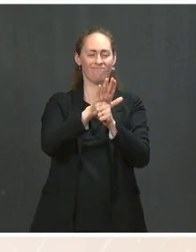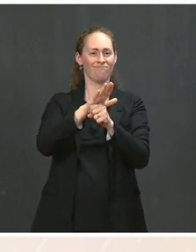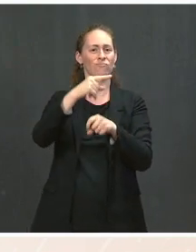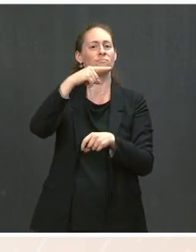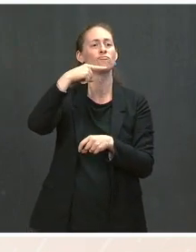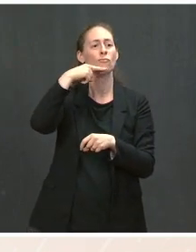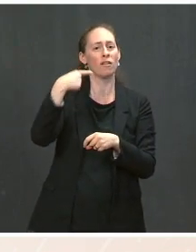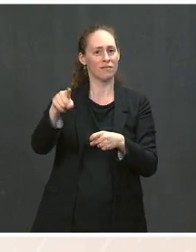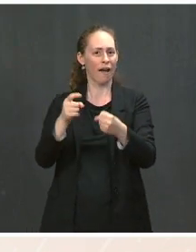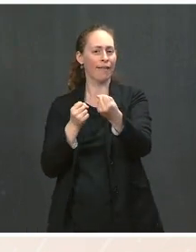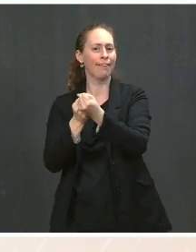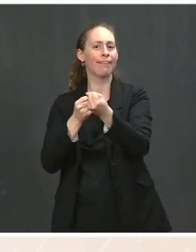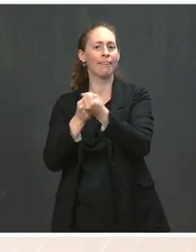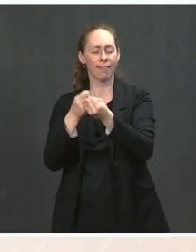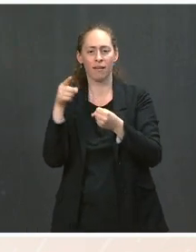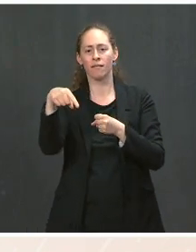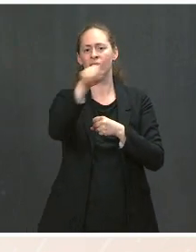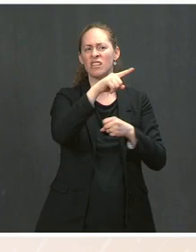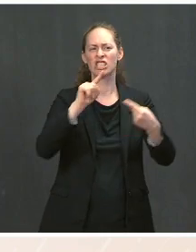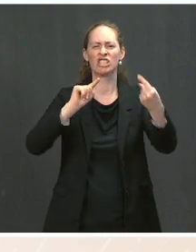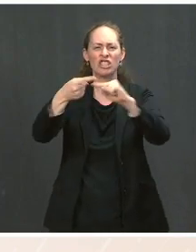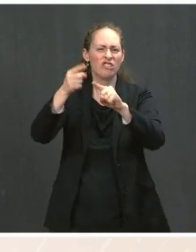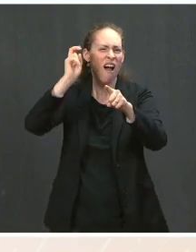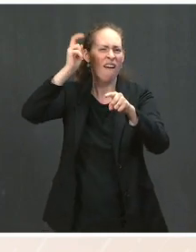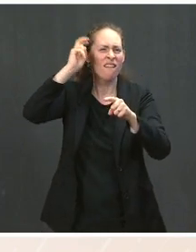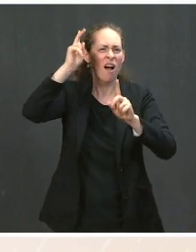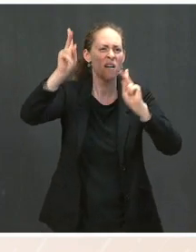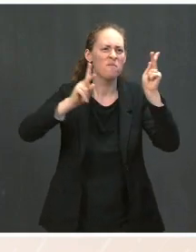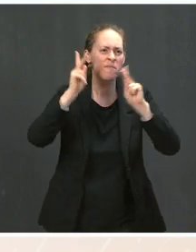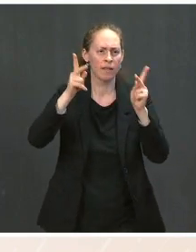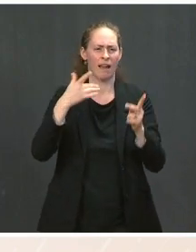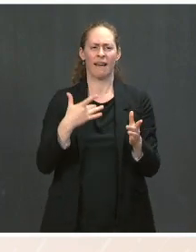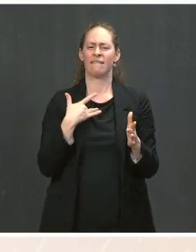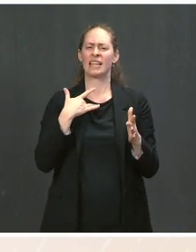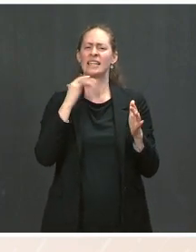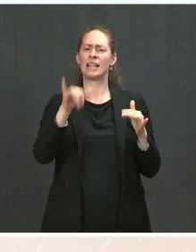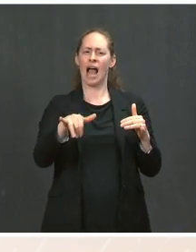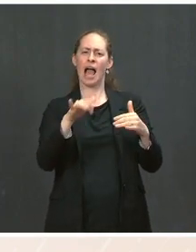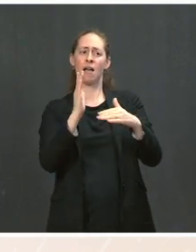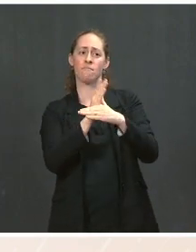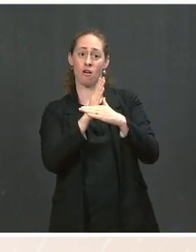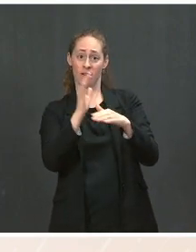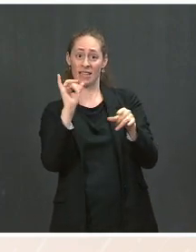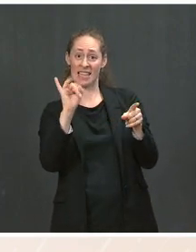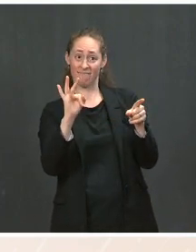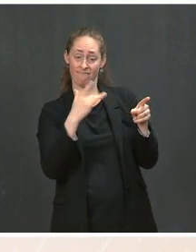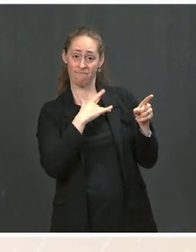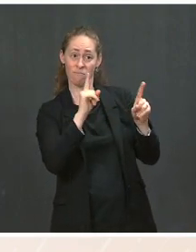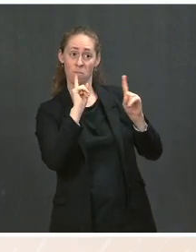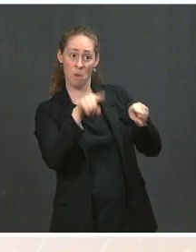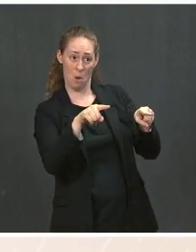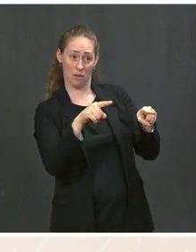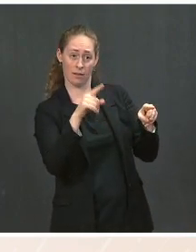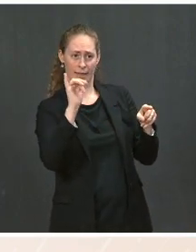So while there's low to moderate assessment of these reports, we felt it was important for our intelligence community to look into it.